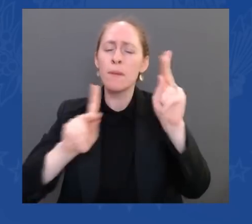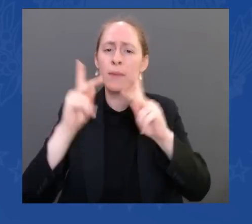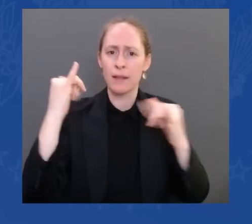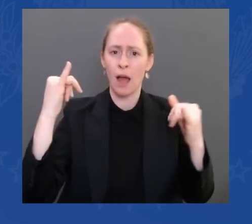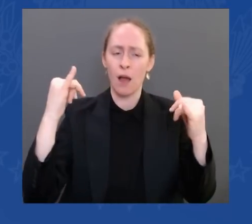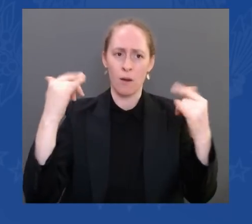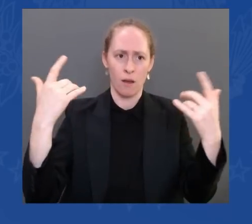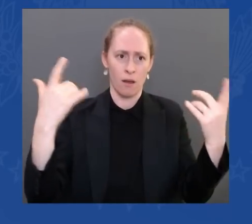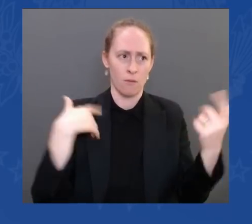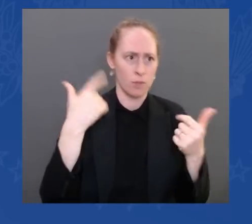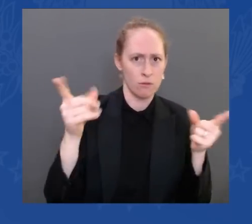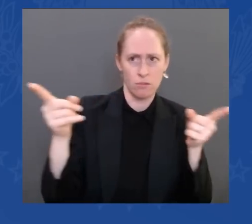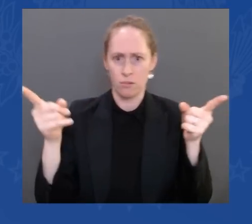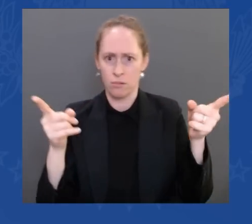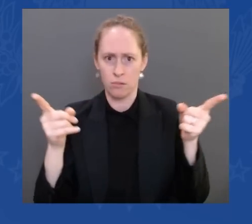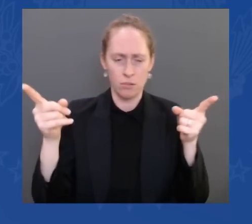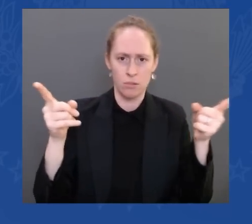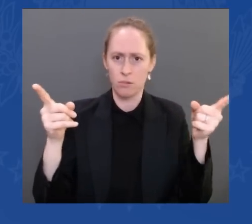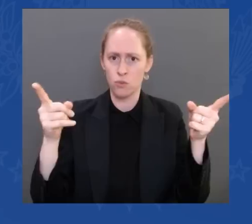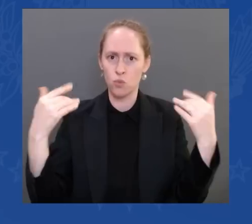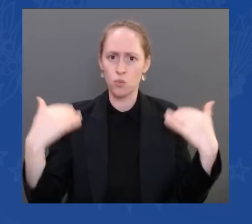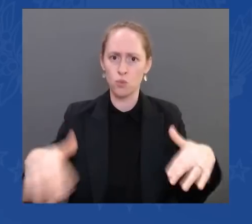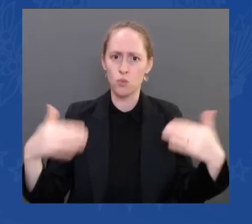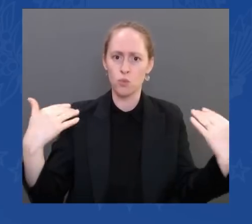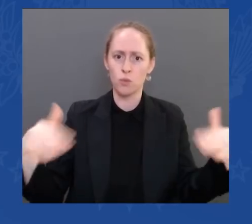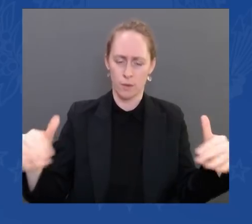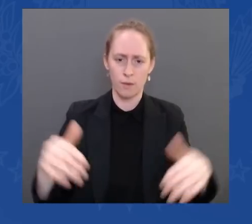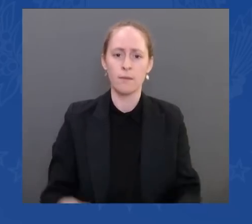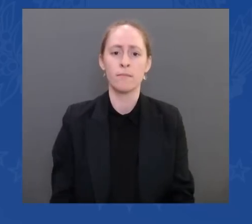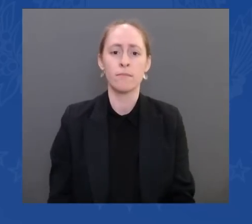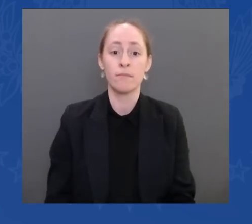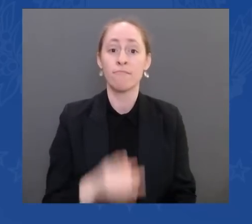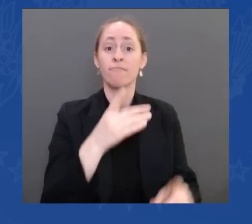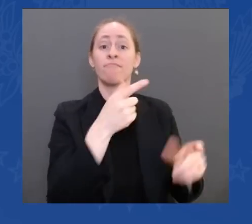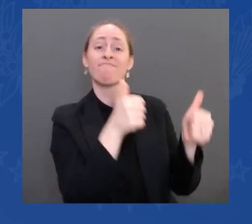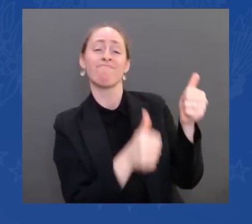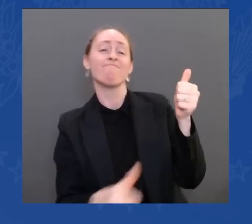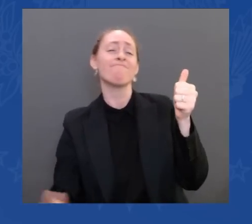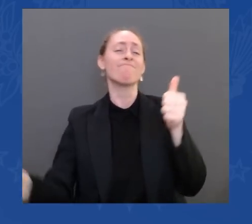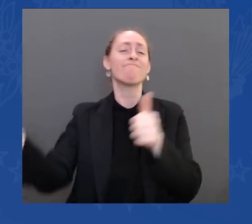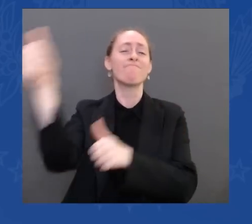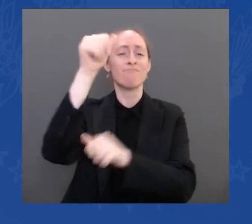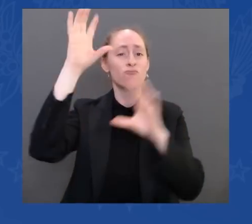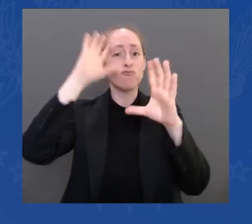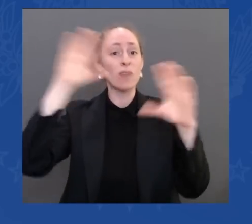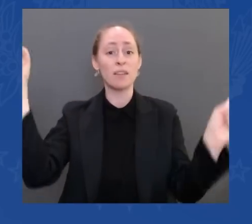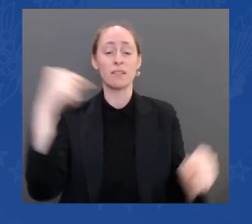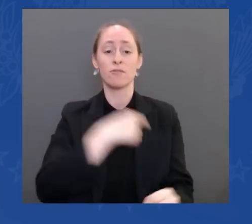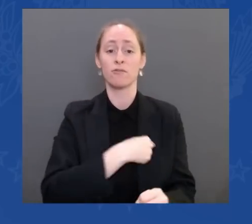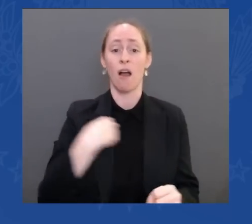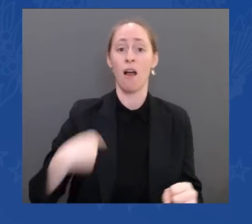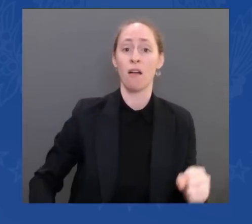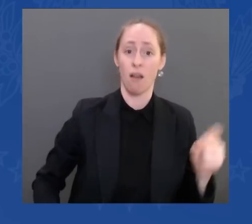He says that democracies cannot be sustained in the 21st century. Not a joke. They cannot be sustained --